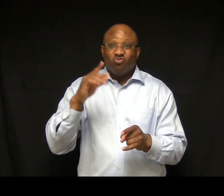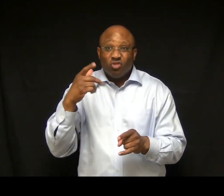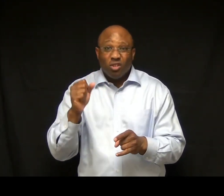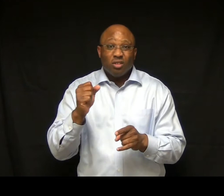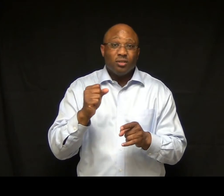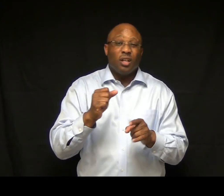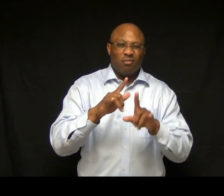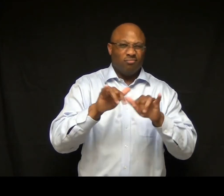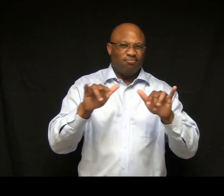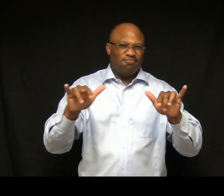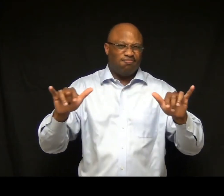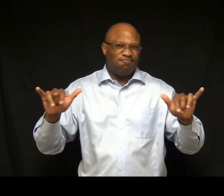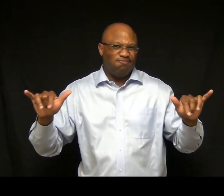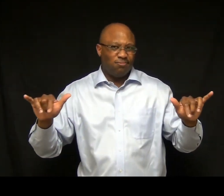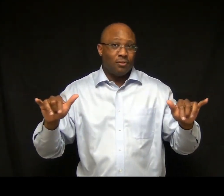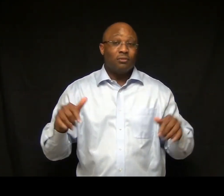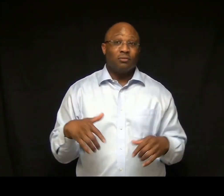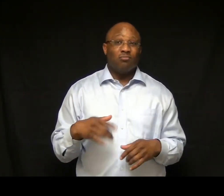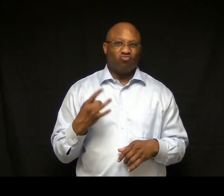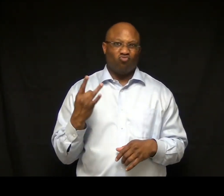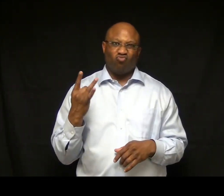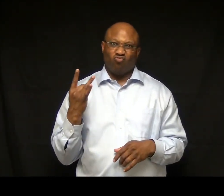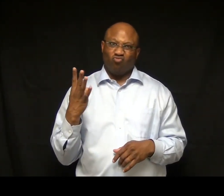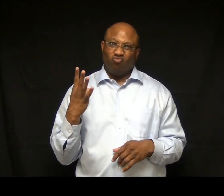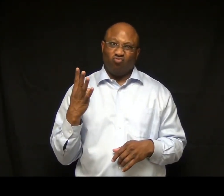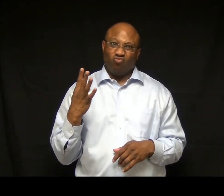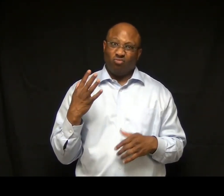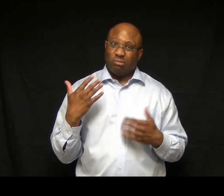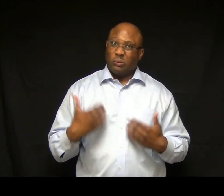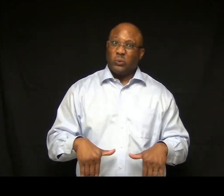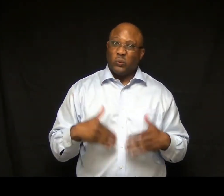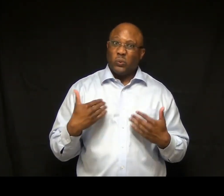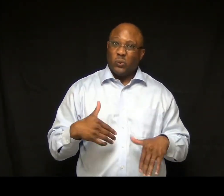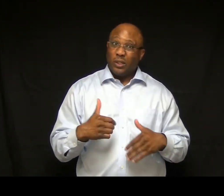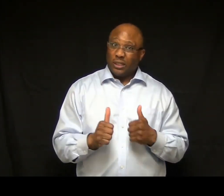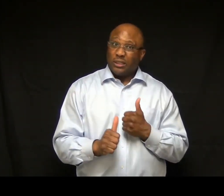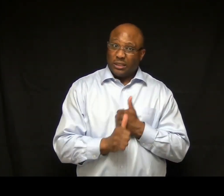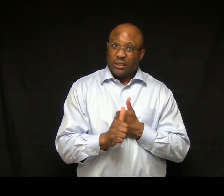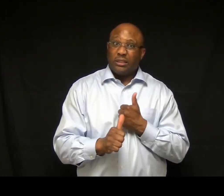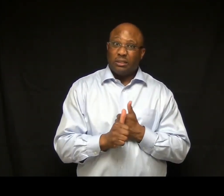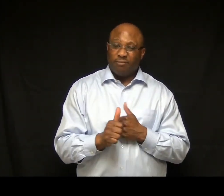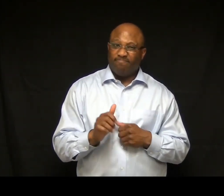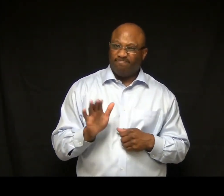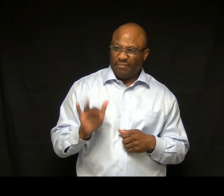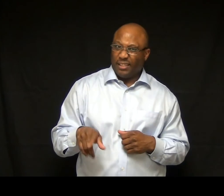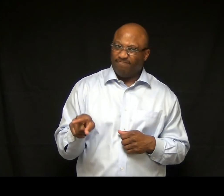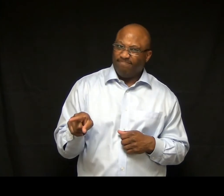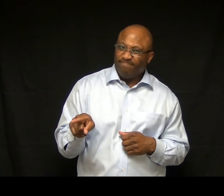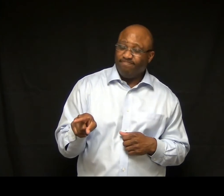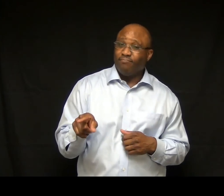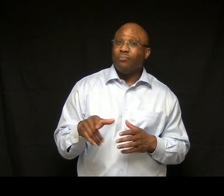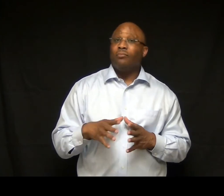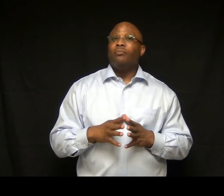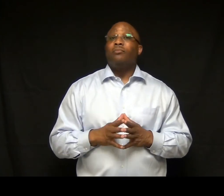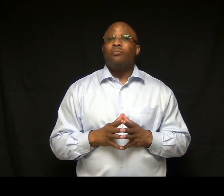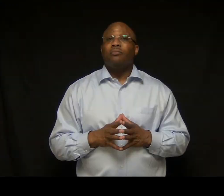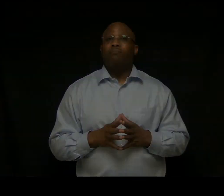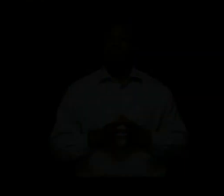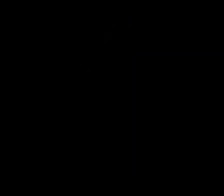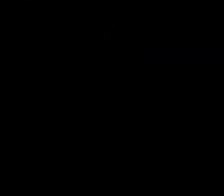getting into fights, etc. The long-term consequences are serious.